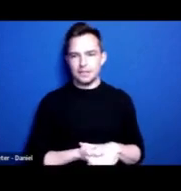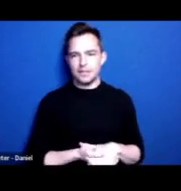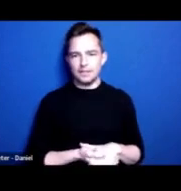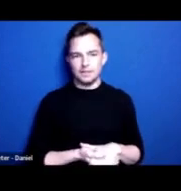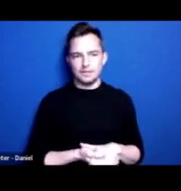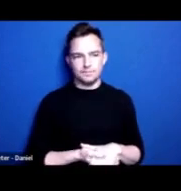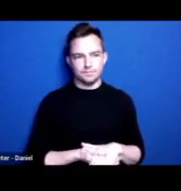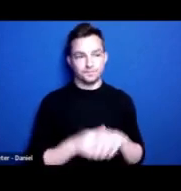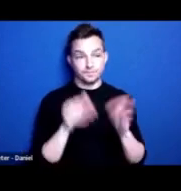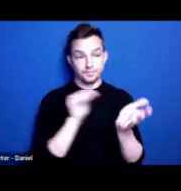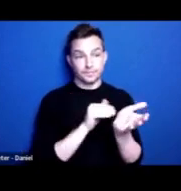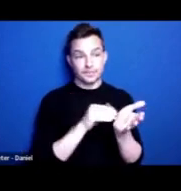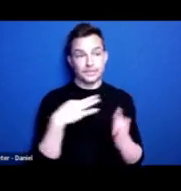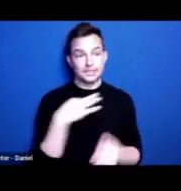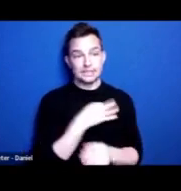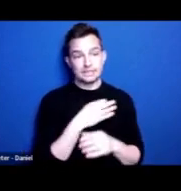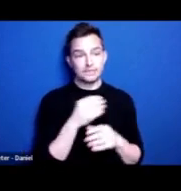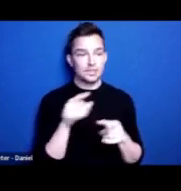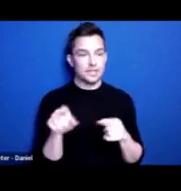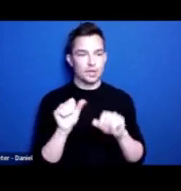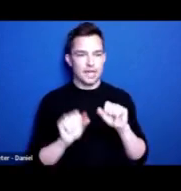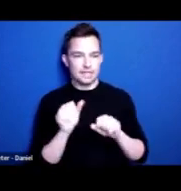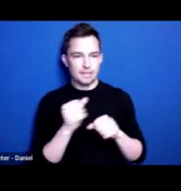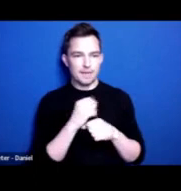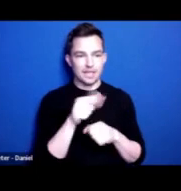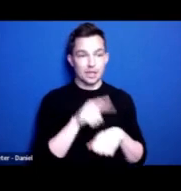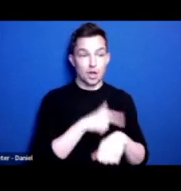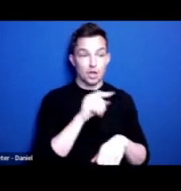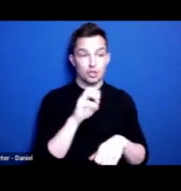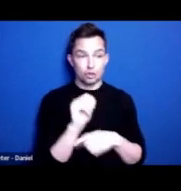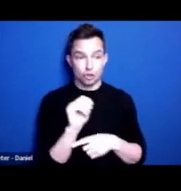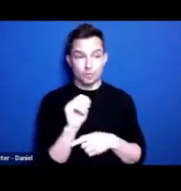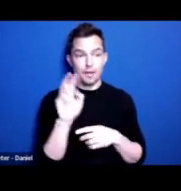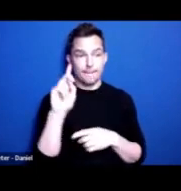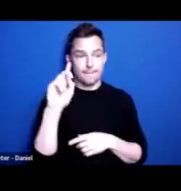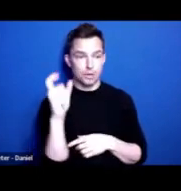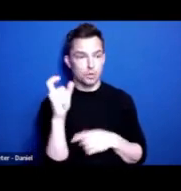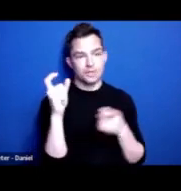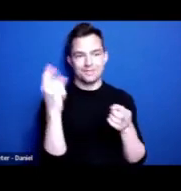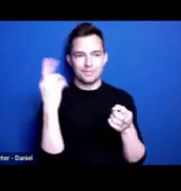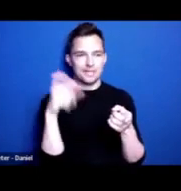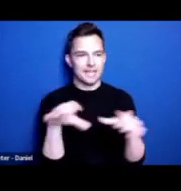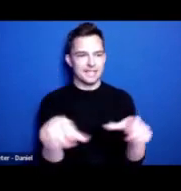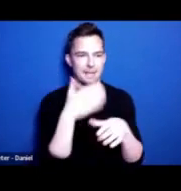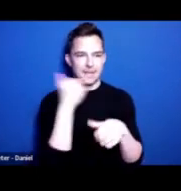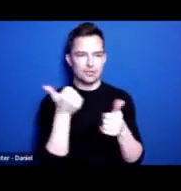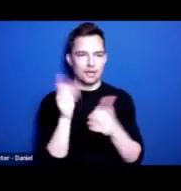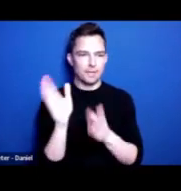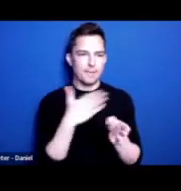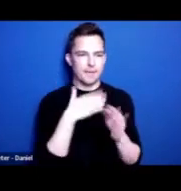The medical personnel were hesitant to make any long term prognosis, but they did their best to prepare the my family for what life could possibly